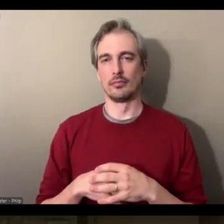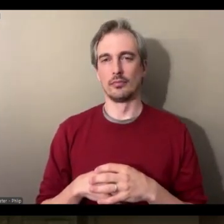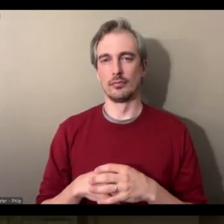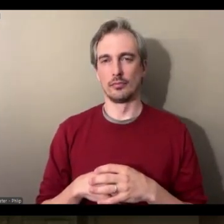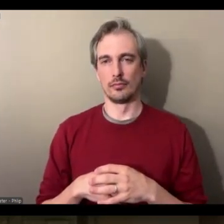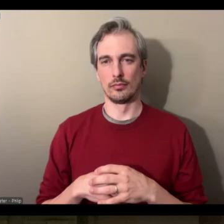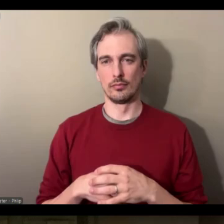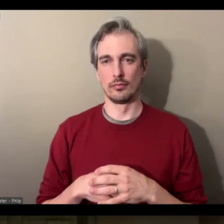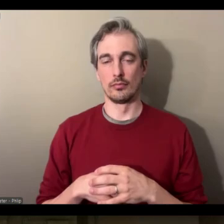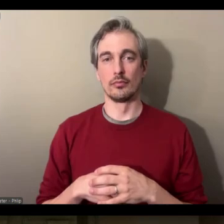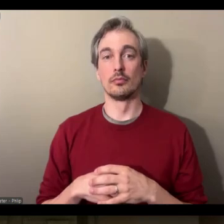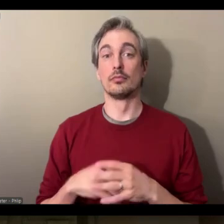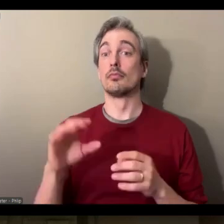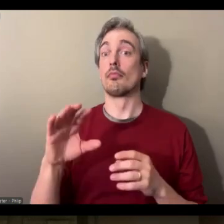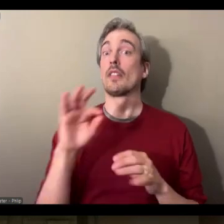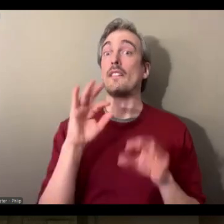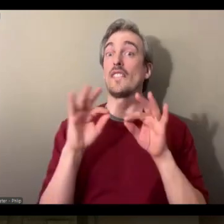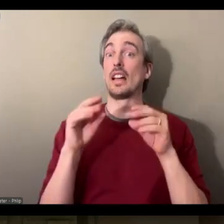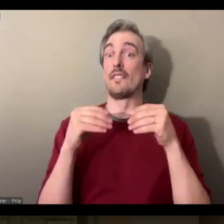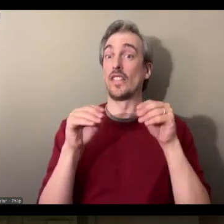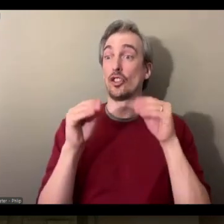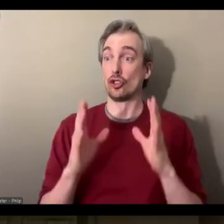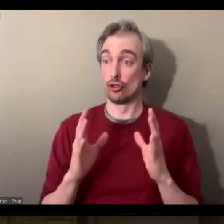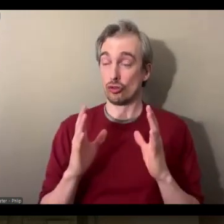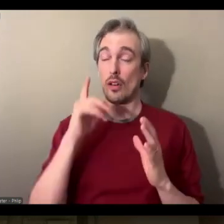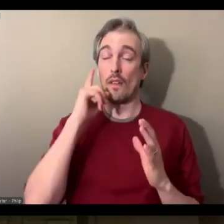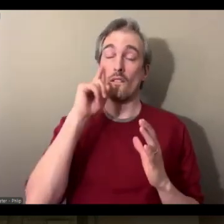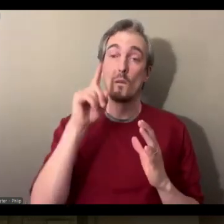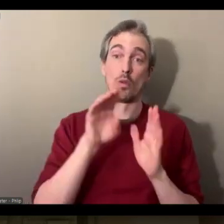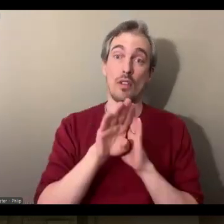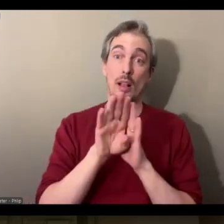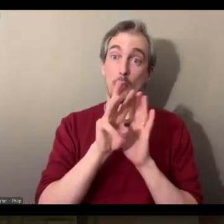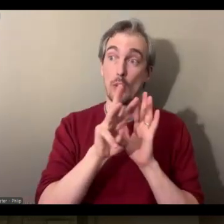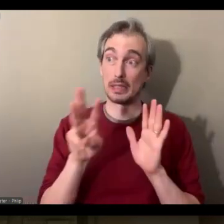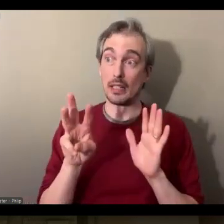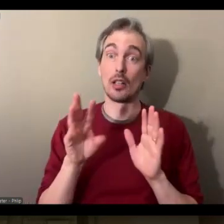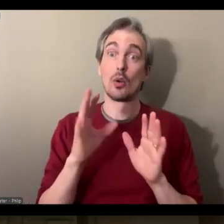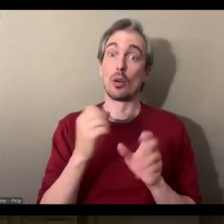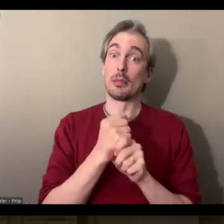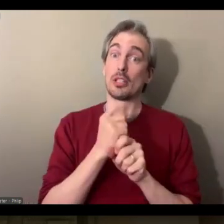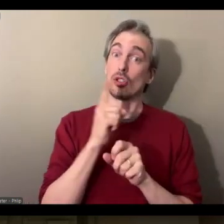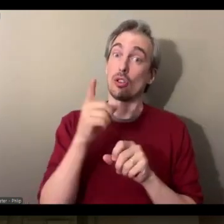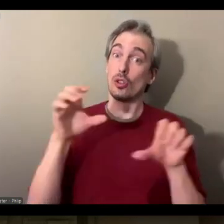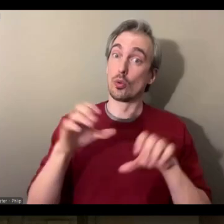website vendor is really doing the best thing that they can to ensure digital accessibility, you need